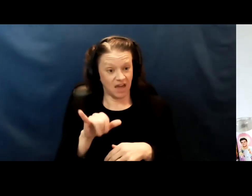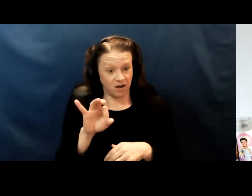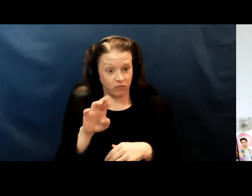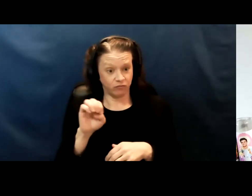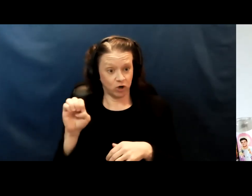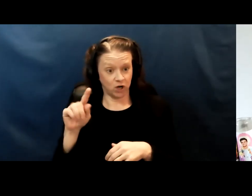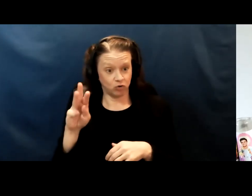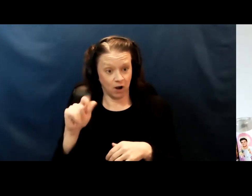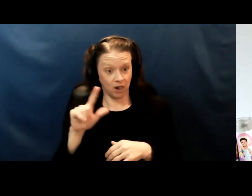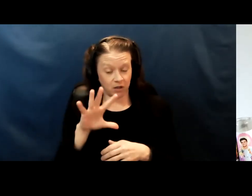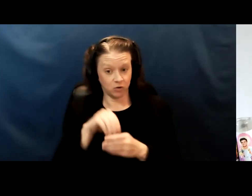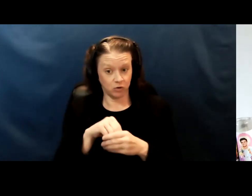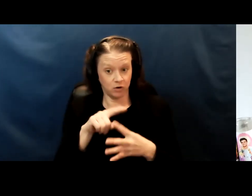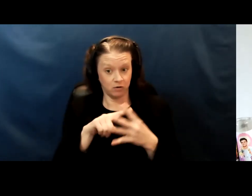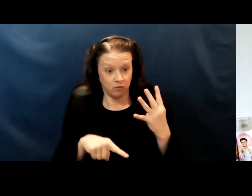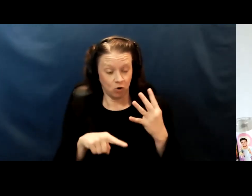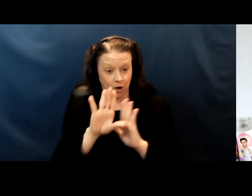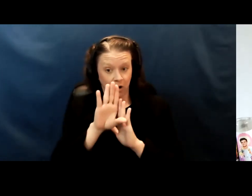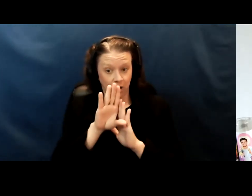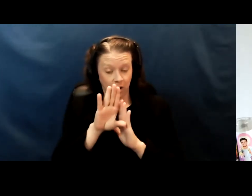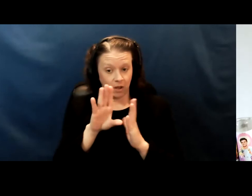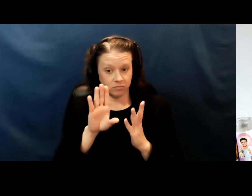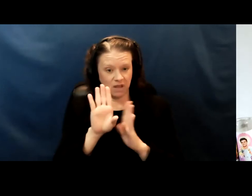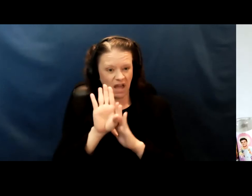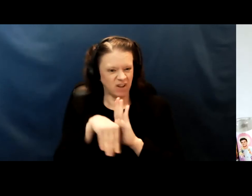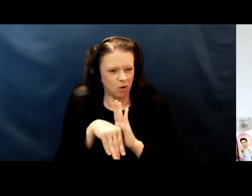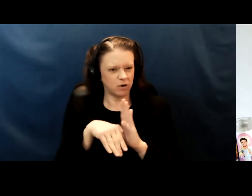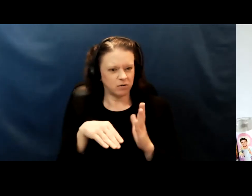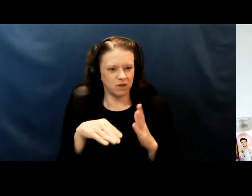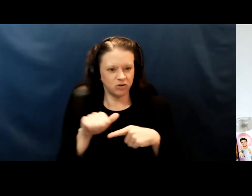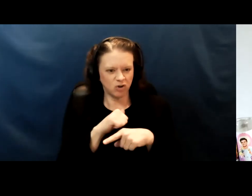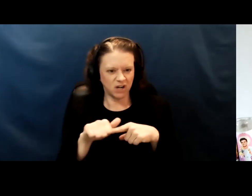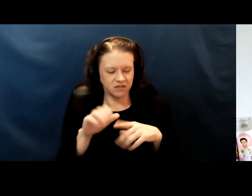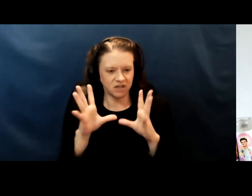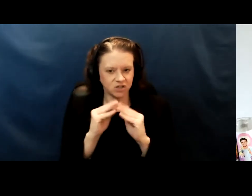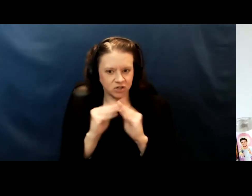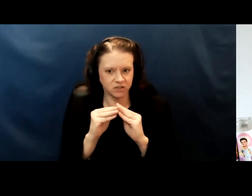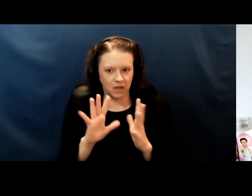four half-hour training sessions. You know, like how to craft